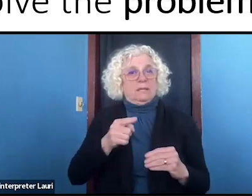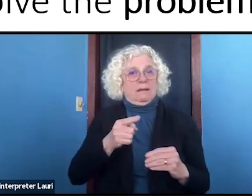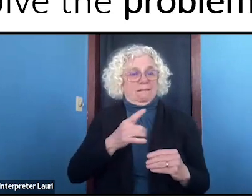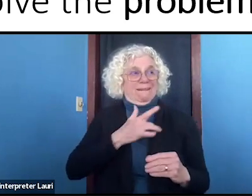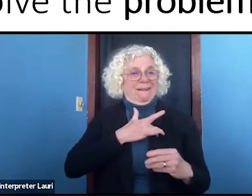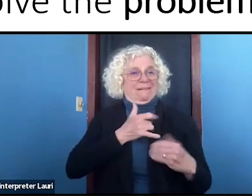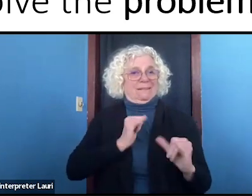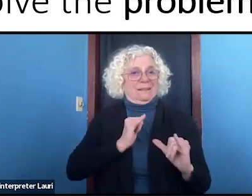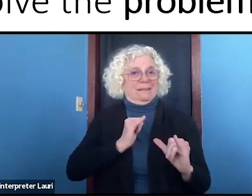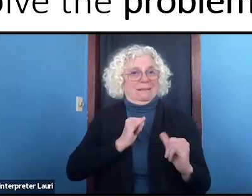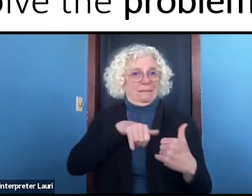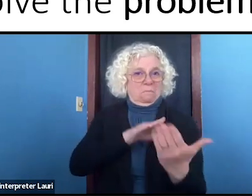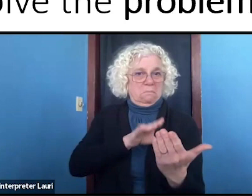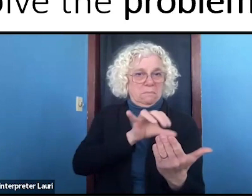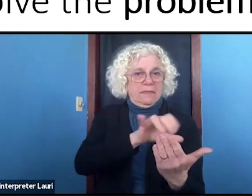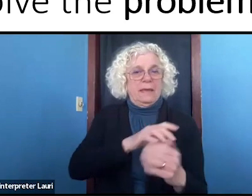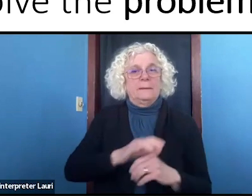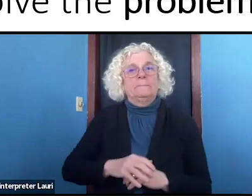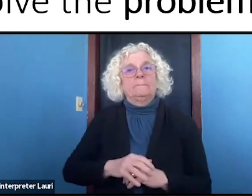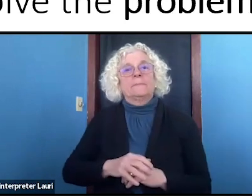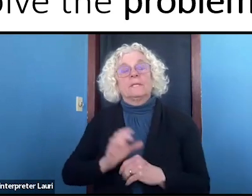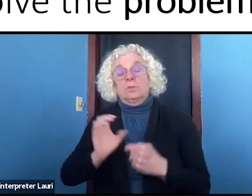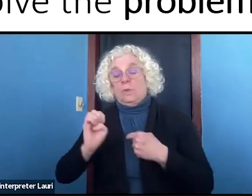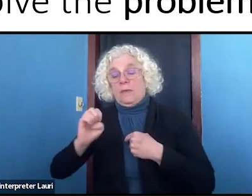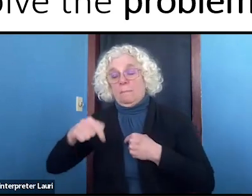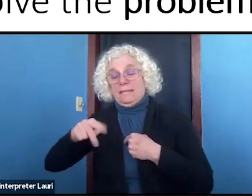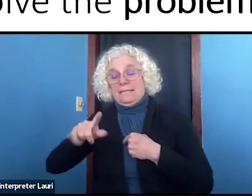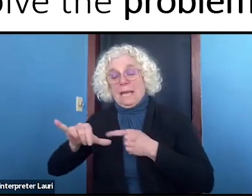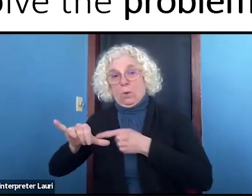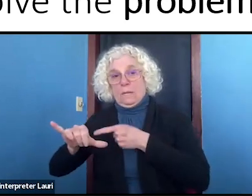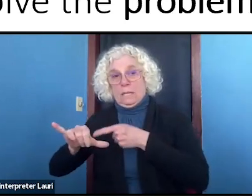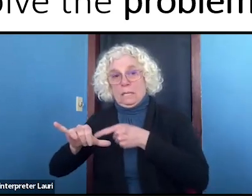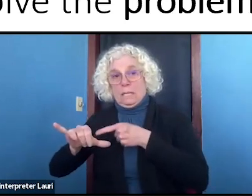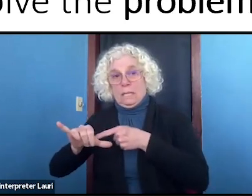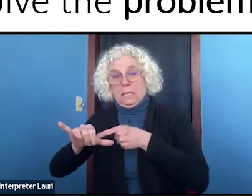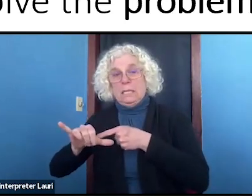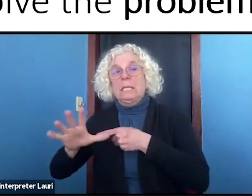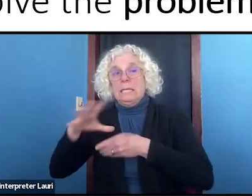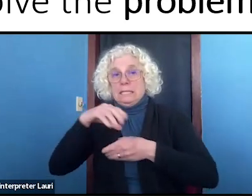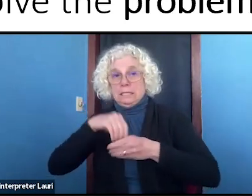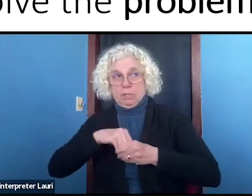ways of building in equity in terms of all aspects of our communities.